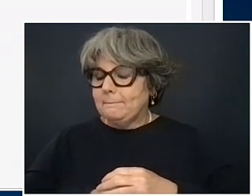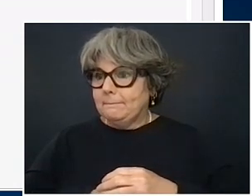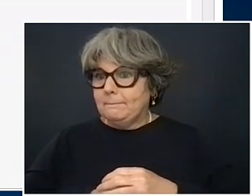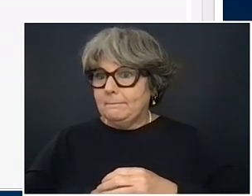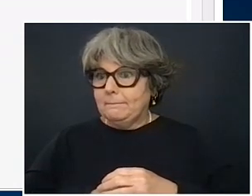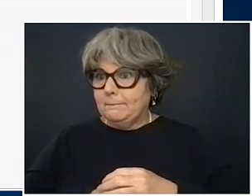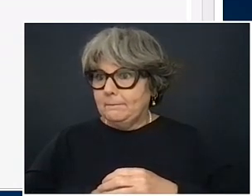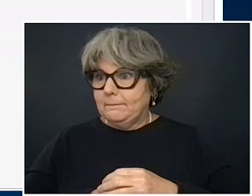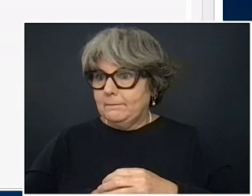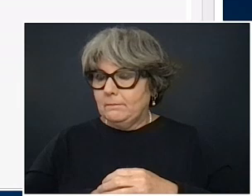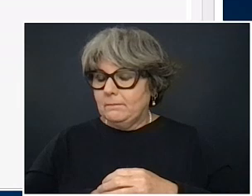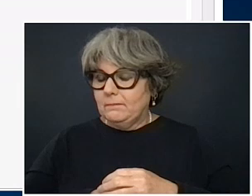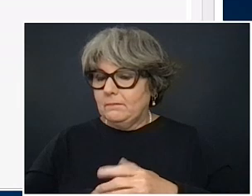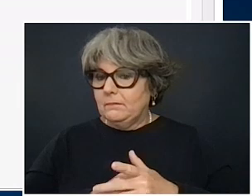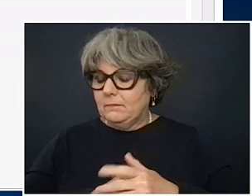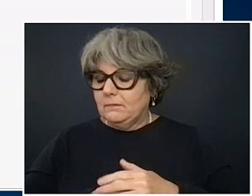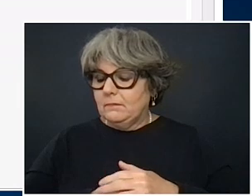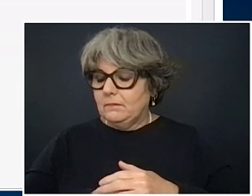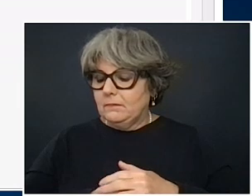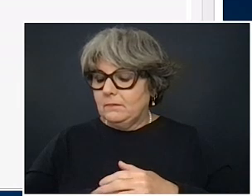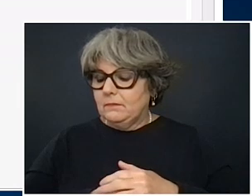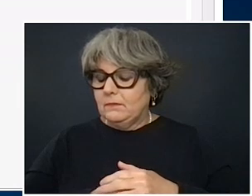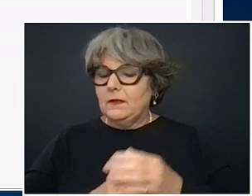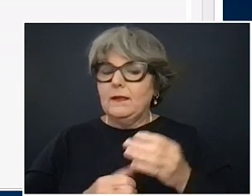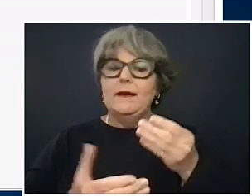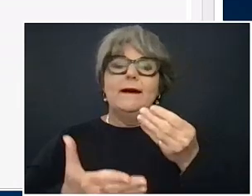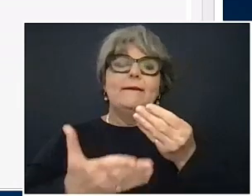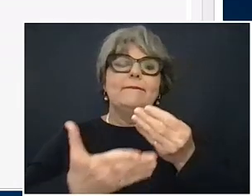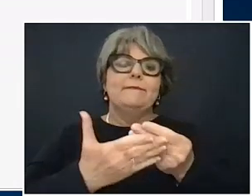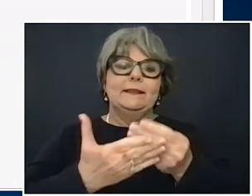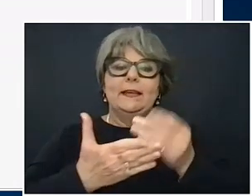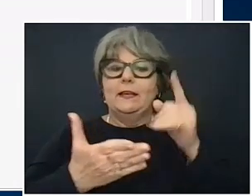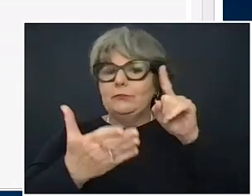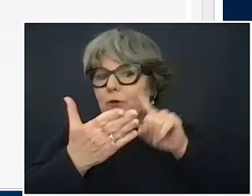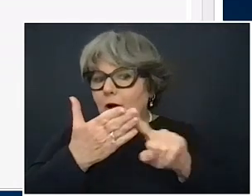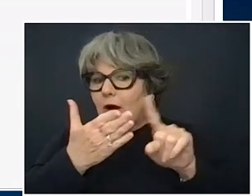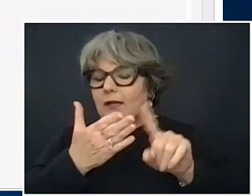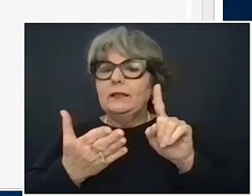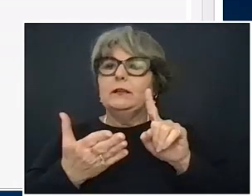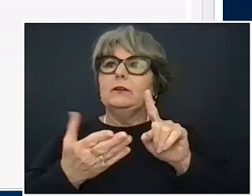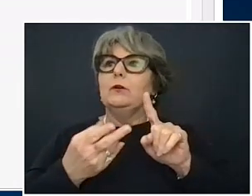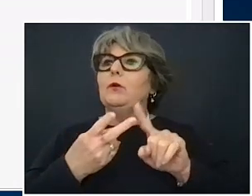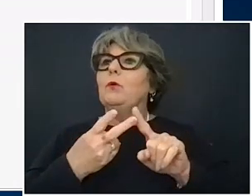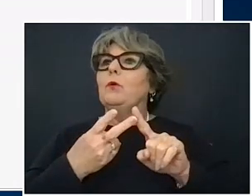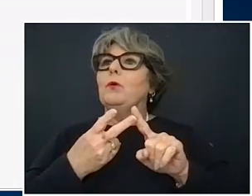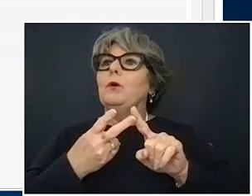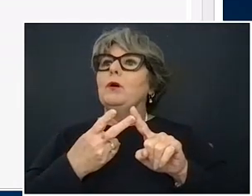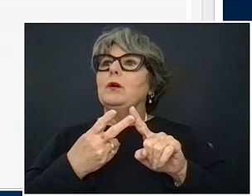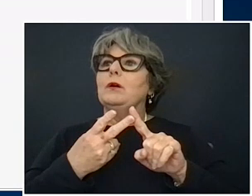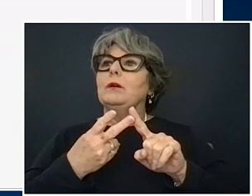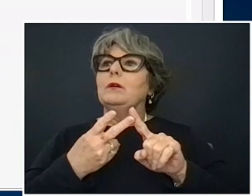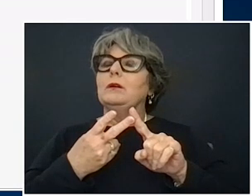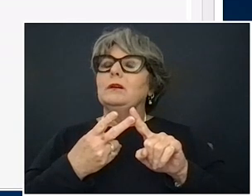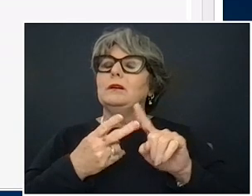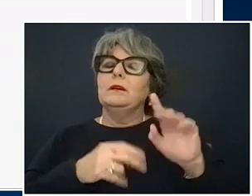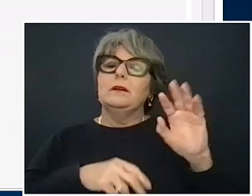financial audit or audited fiscal reports, you know, I think as part of the annual